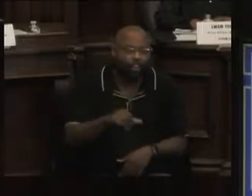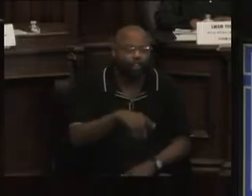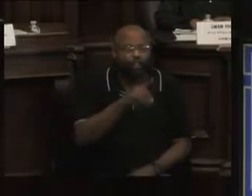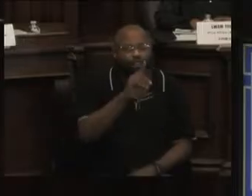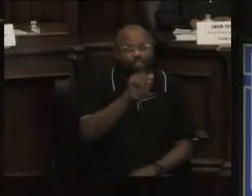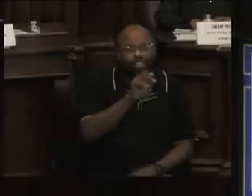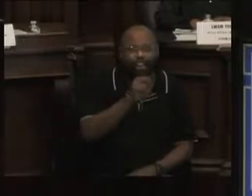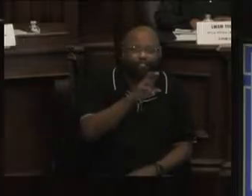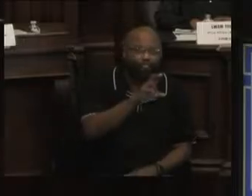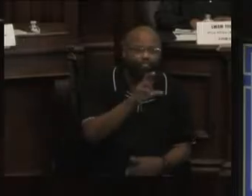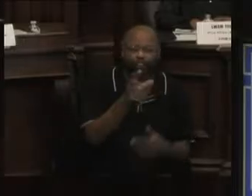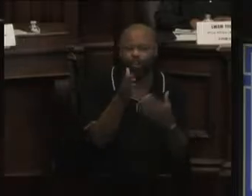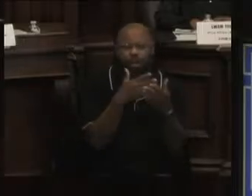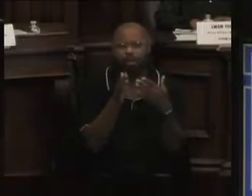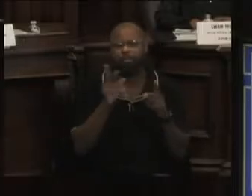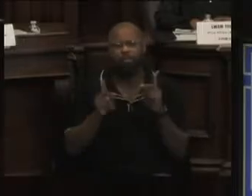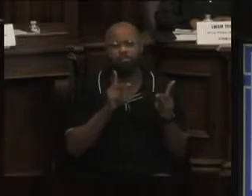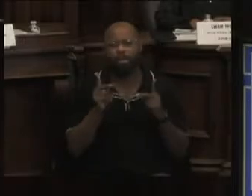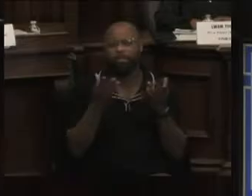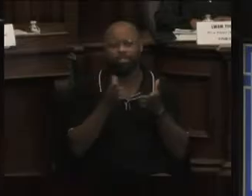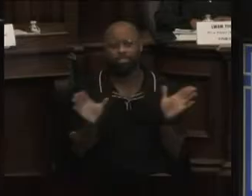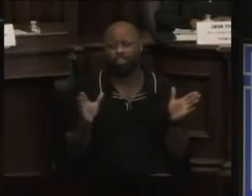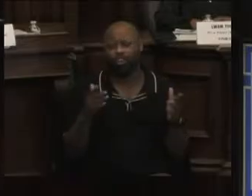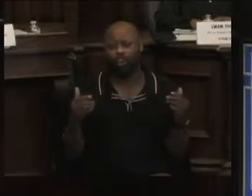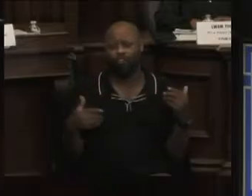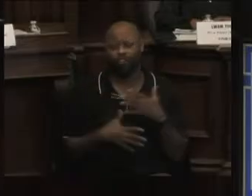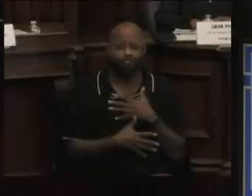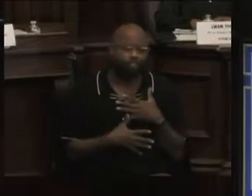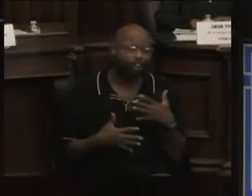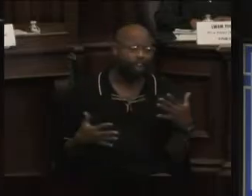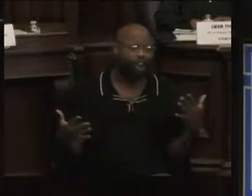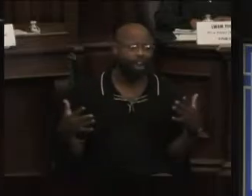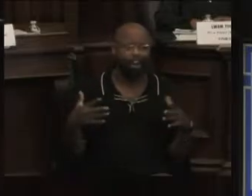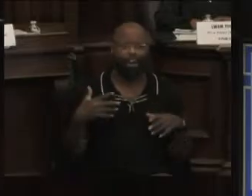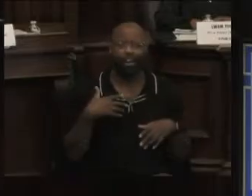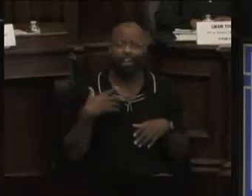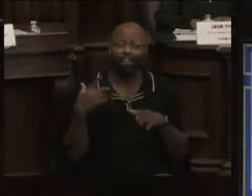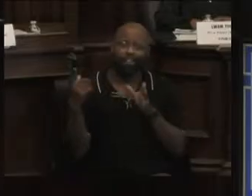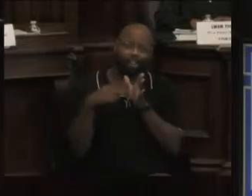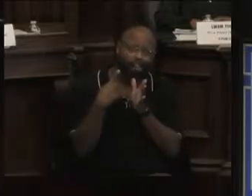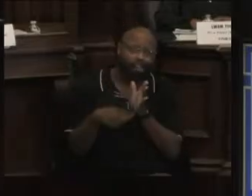I mean, you could put any city in front of that Syracuse Police Department, right?